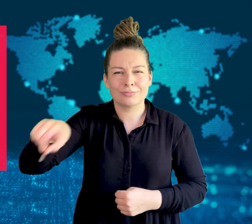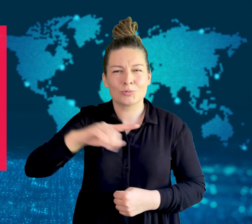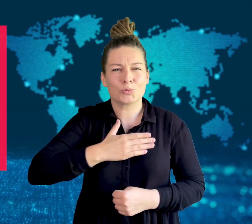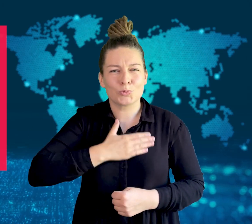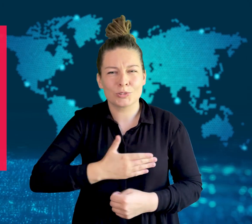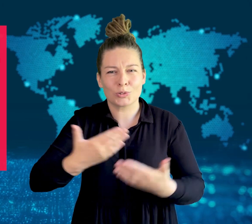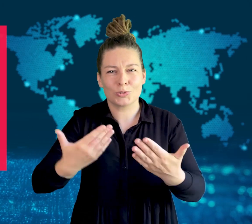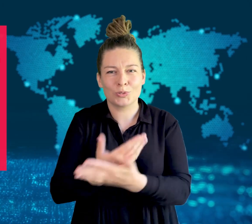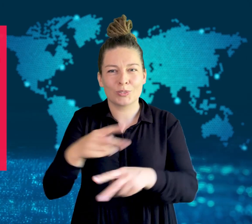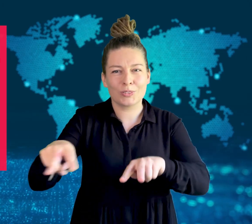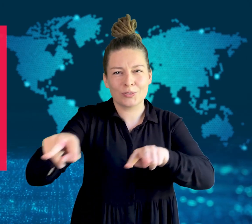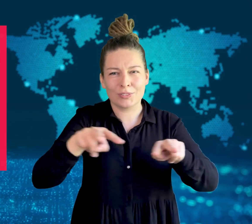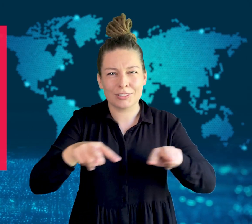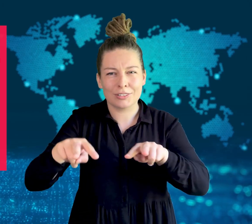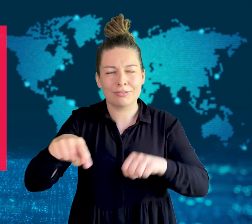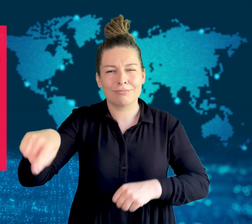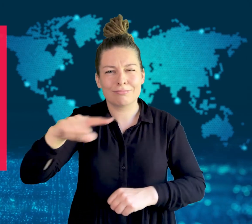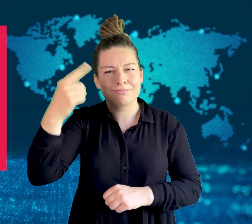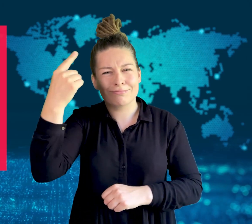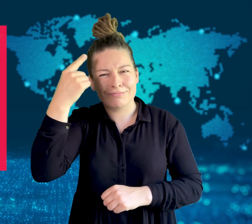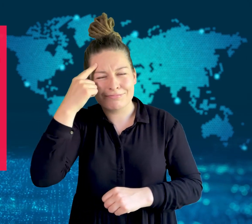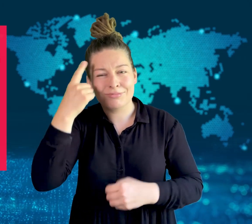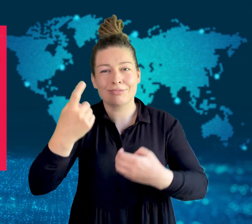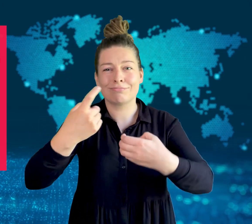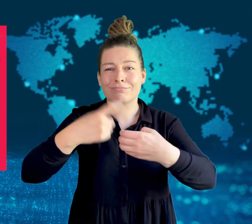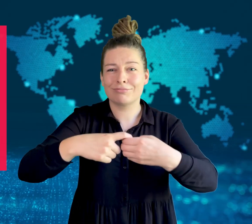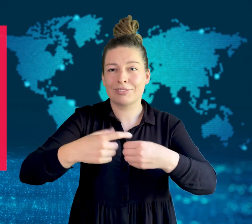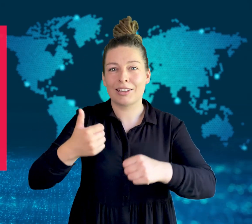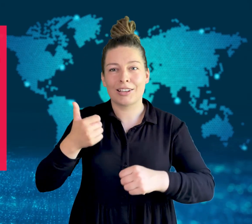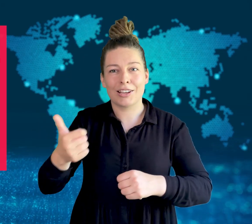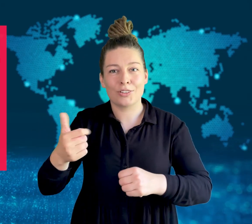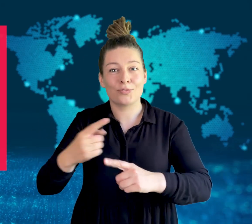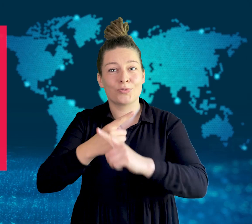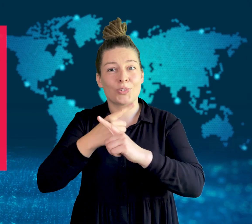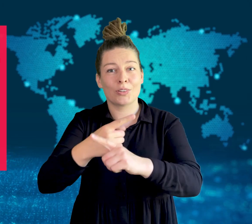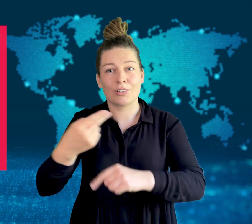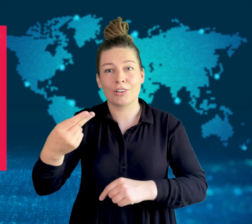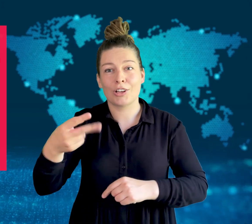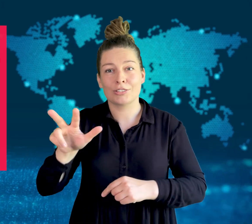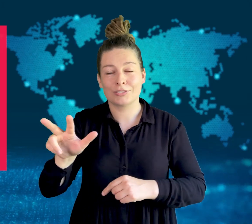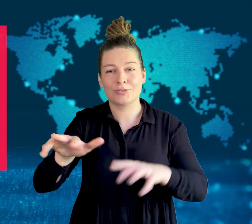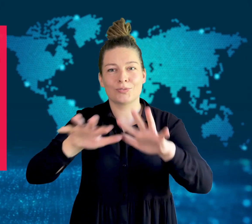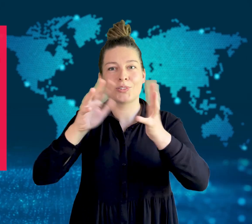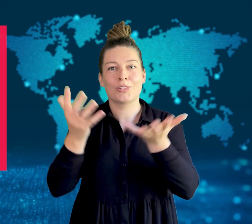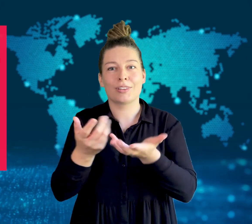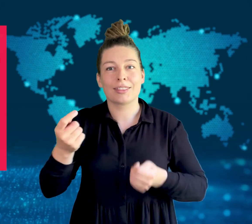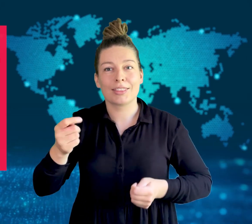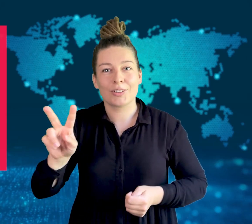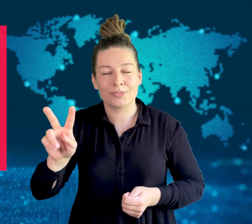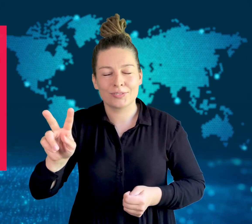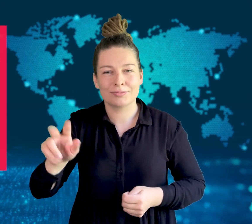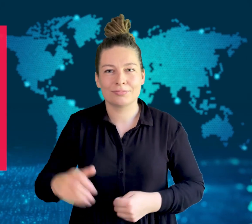Don't forget to subscribe, like, and follow H3 World TV to get new video updates!